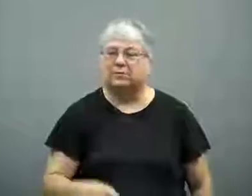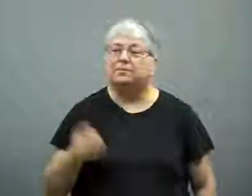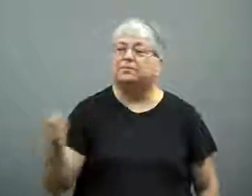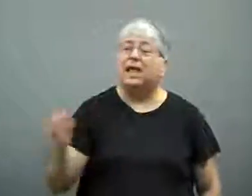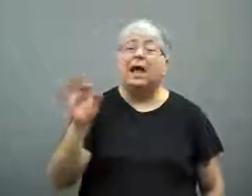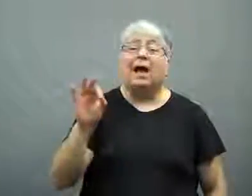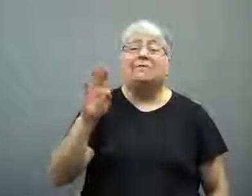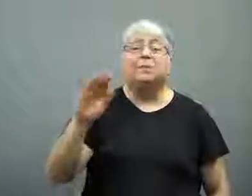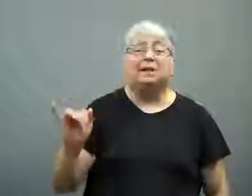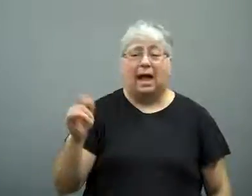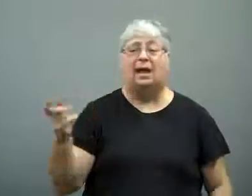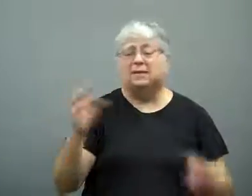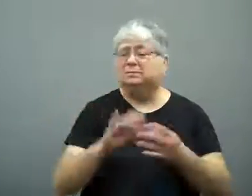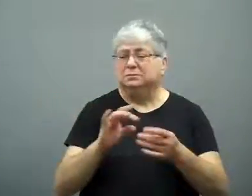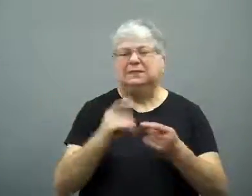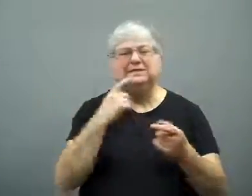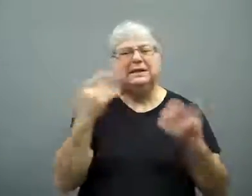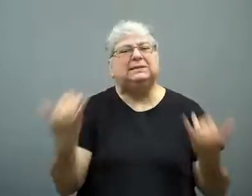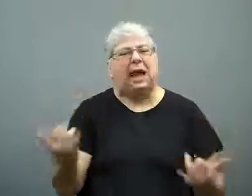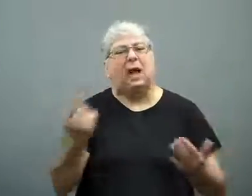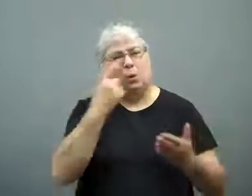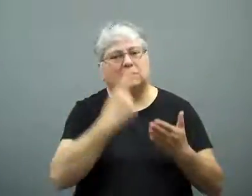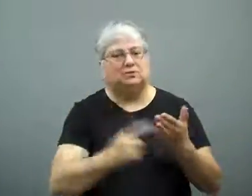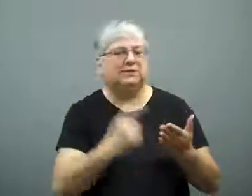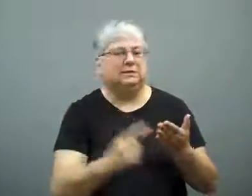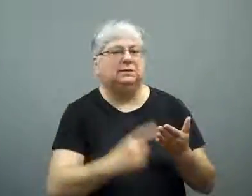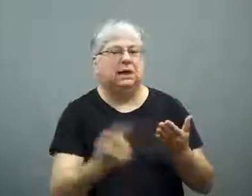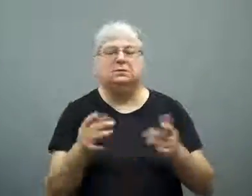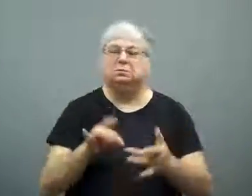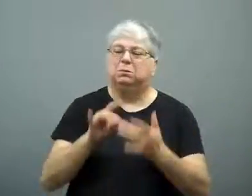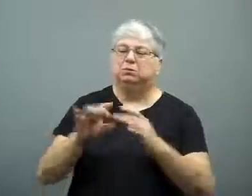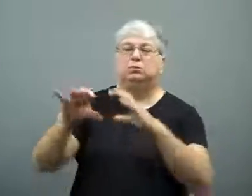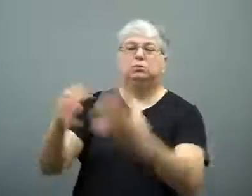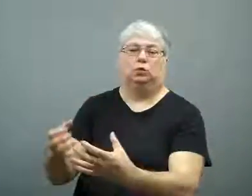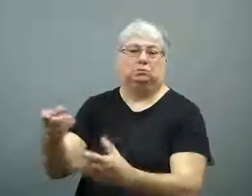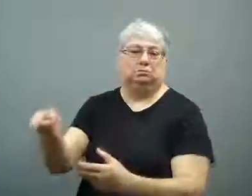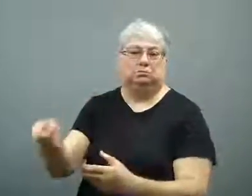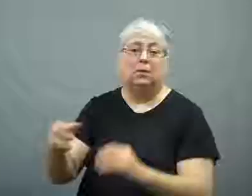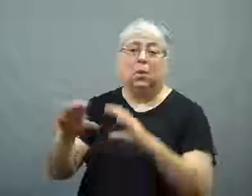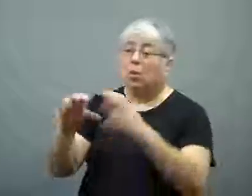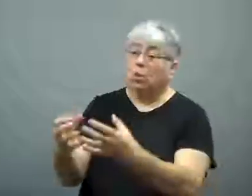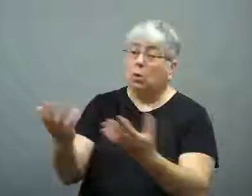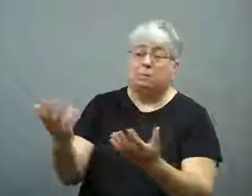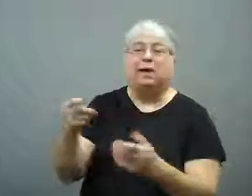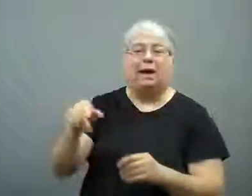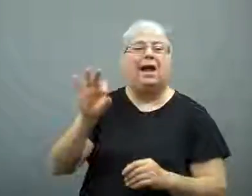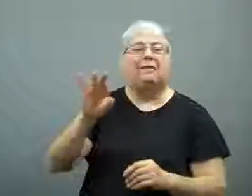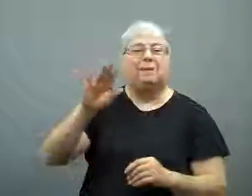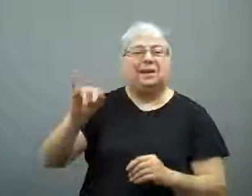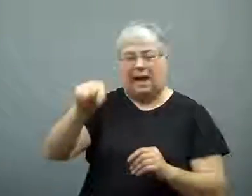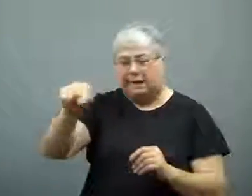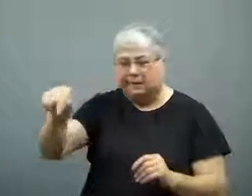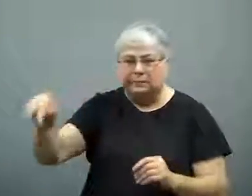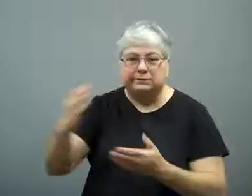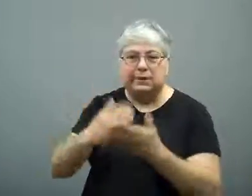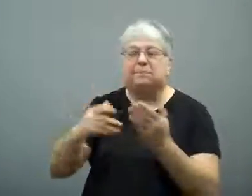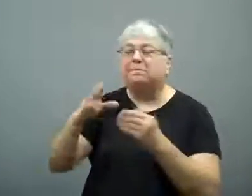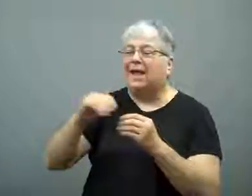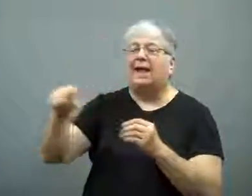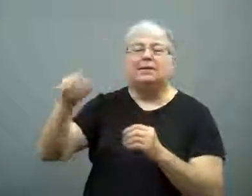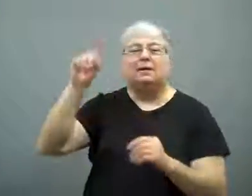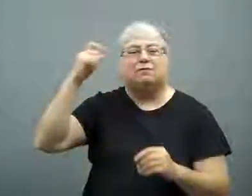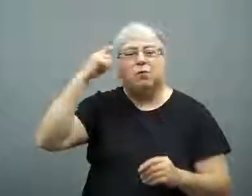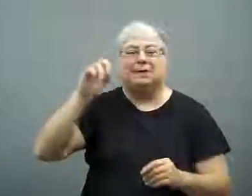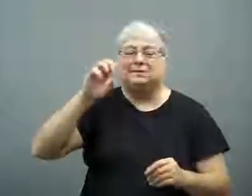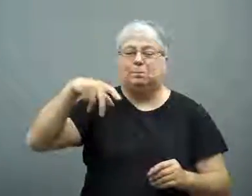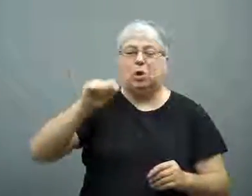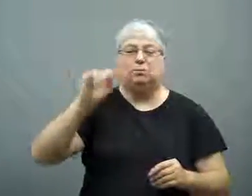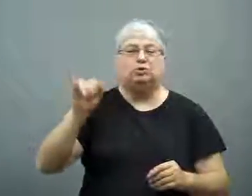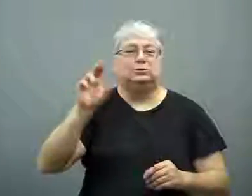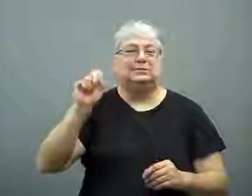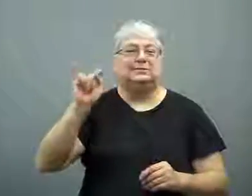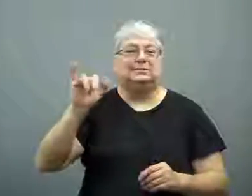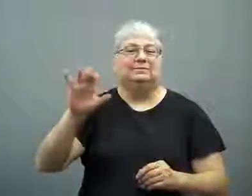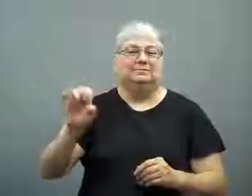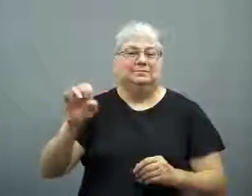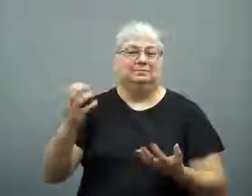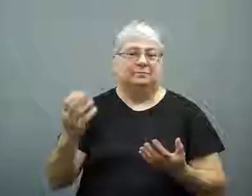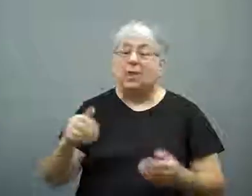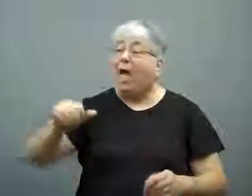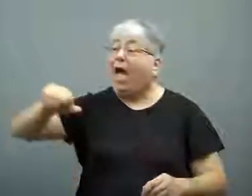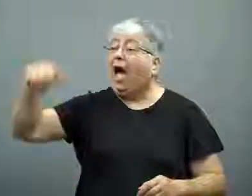The FBI says a special team is now investigating the incident.